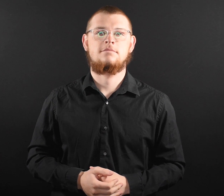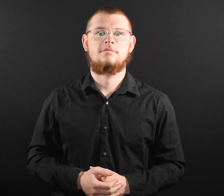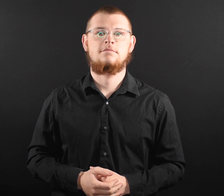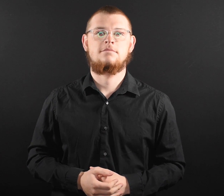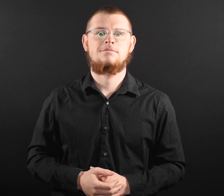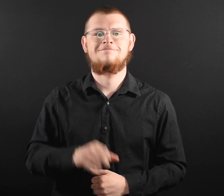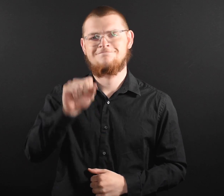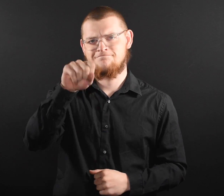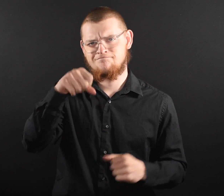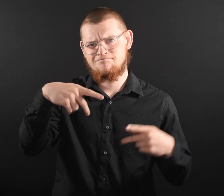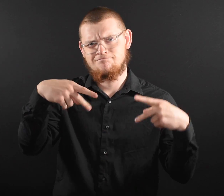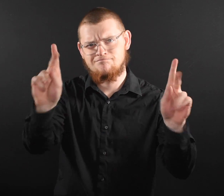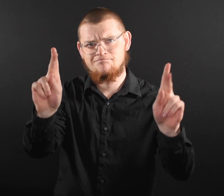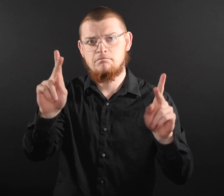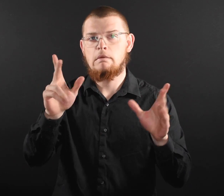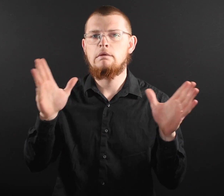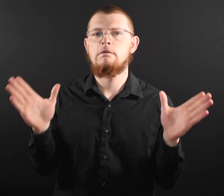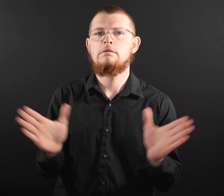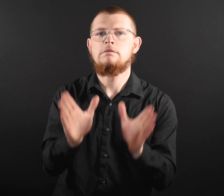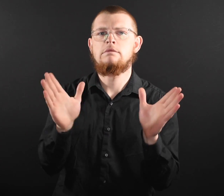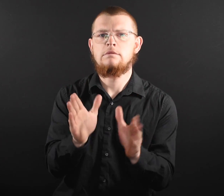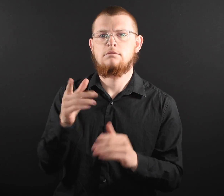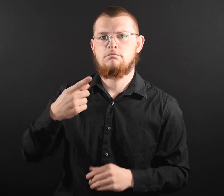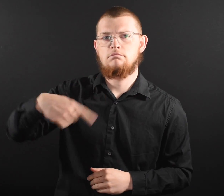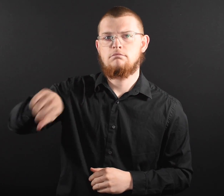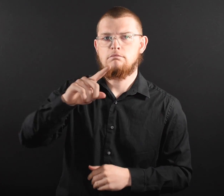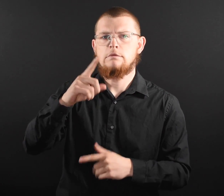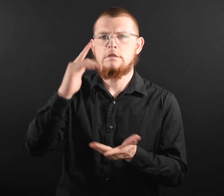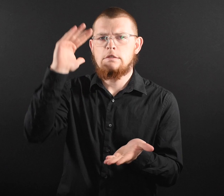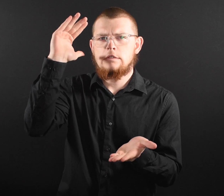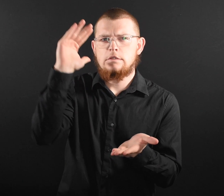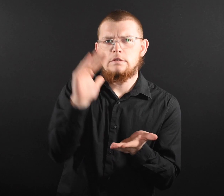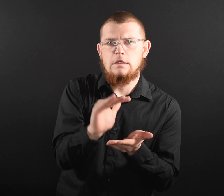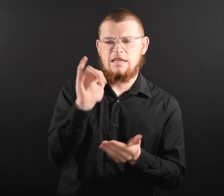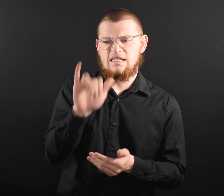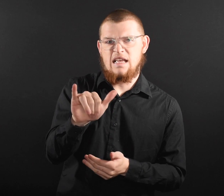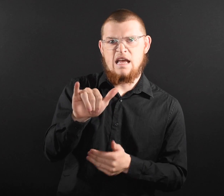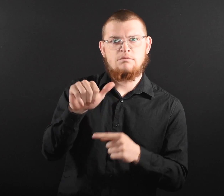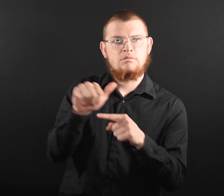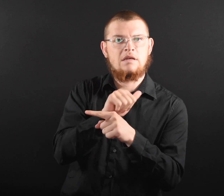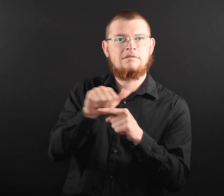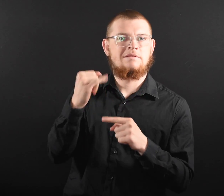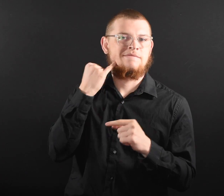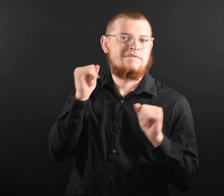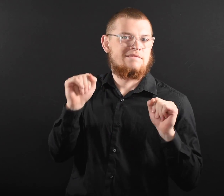Yes, this is allowed. Encourage operators to minimize this practice if possible,